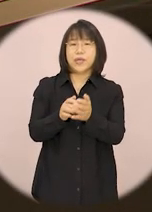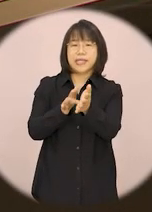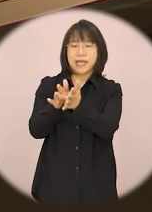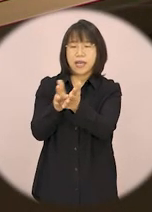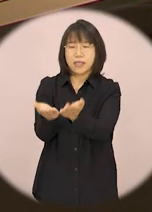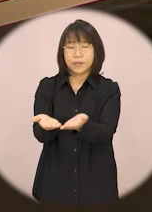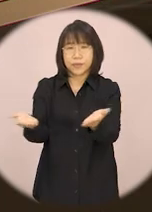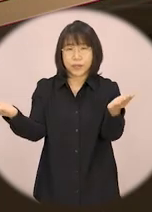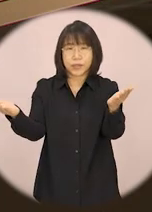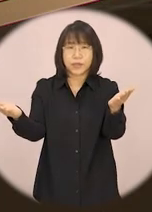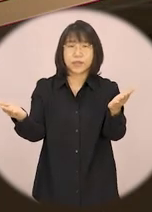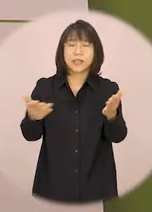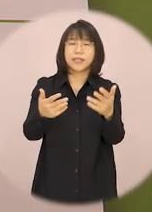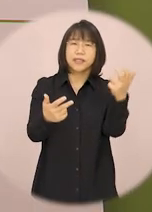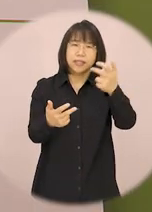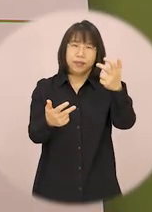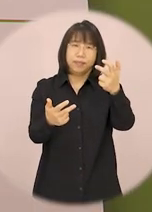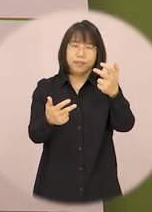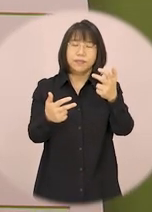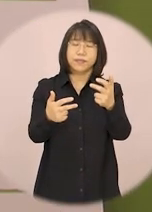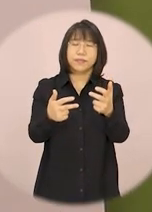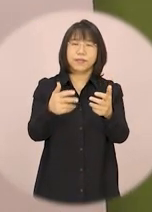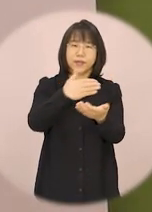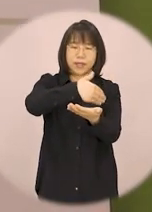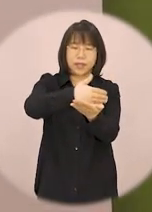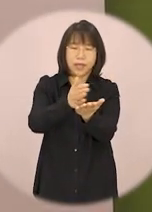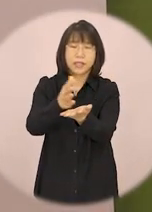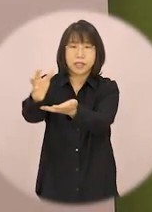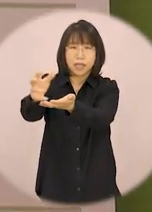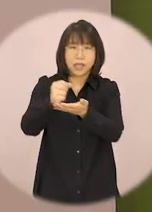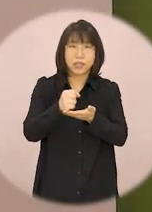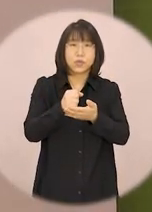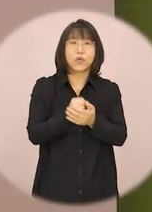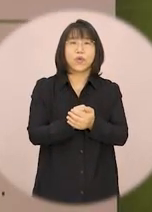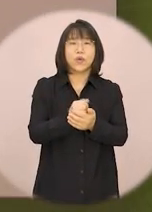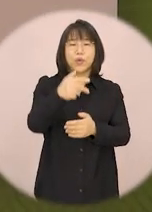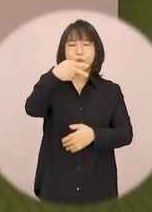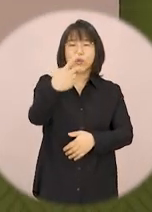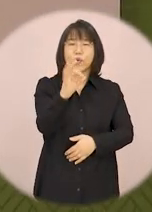The three-part exhibition is designed to take a good look at the wisdom of our ancestors